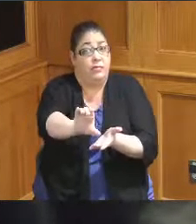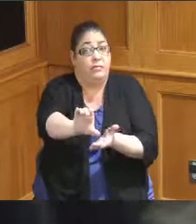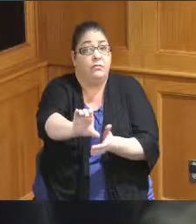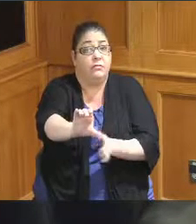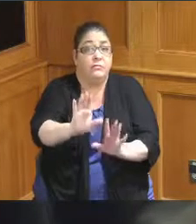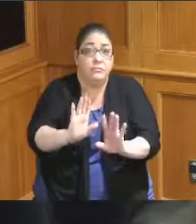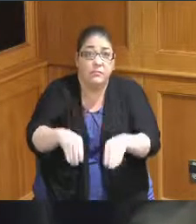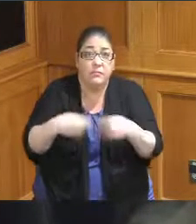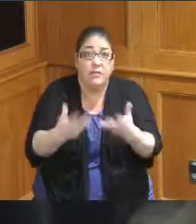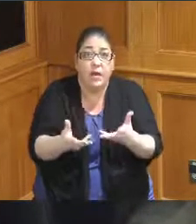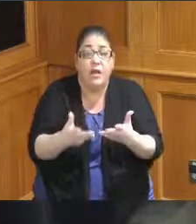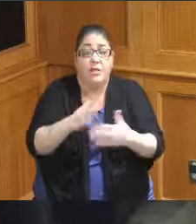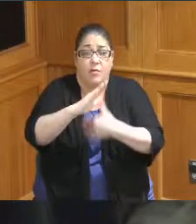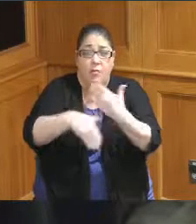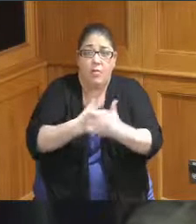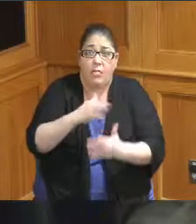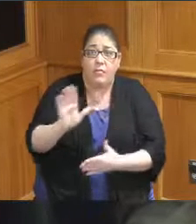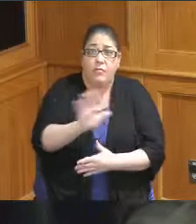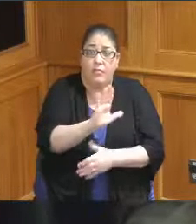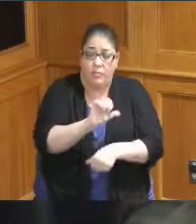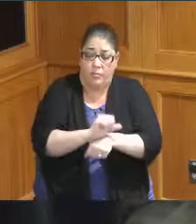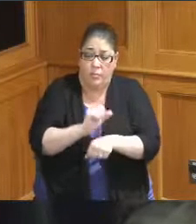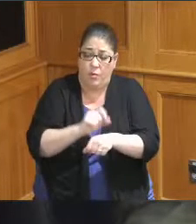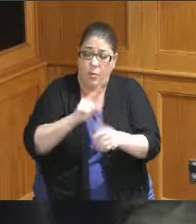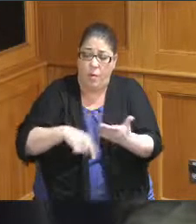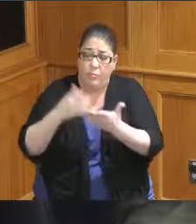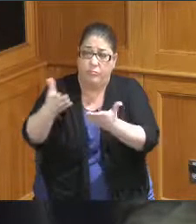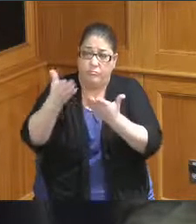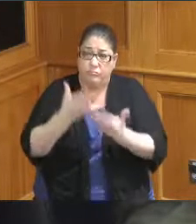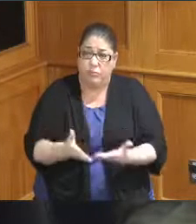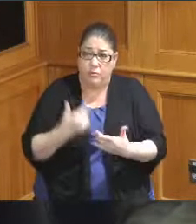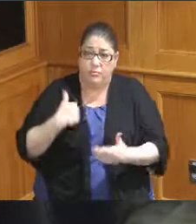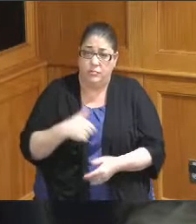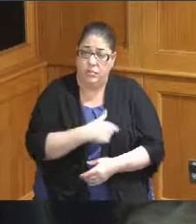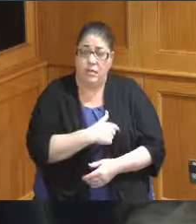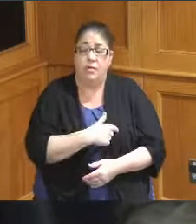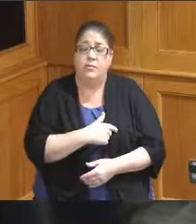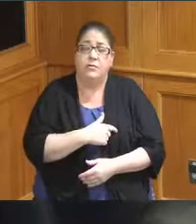all of the things that you have brought forward through the Administration so I just want to make